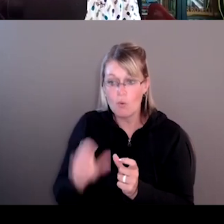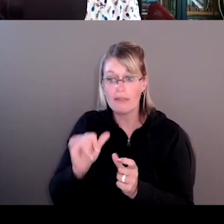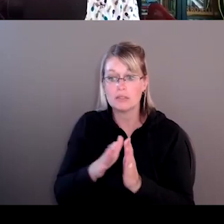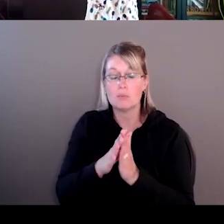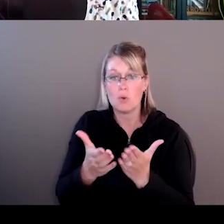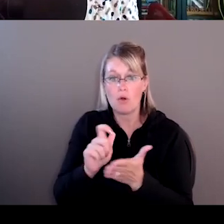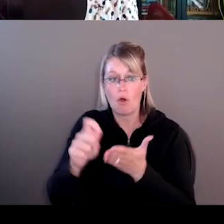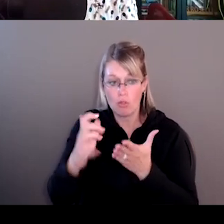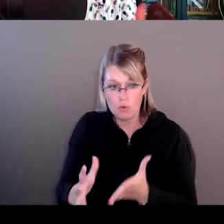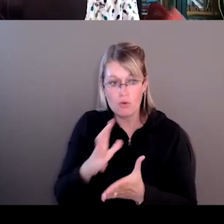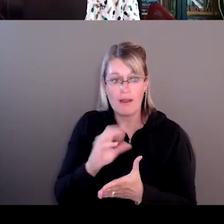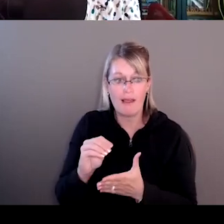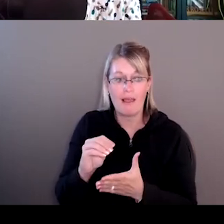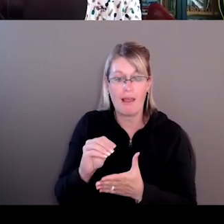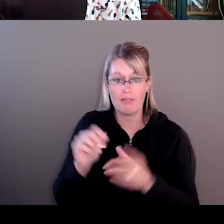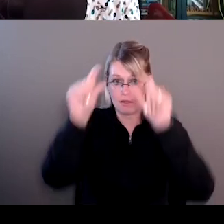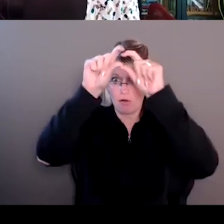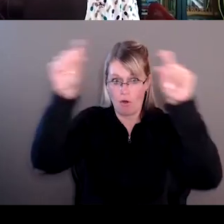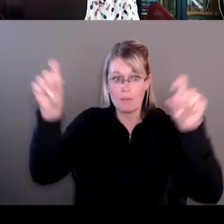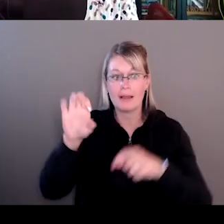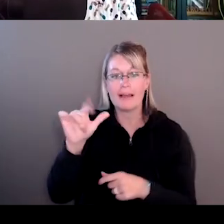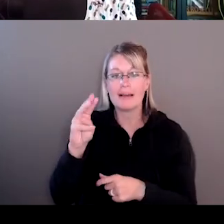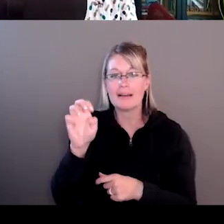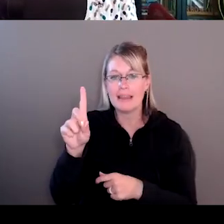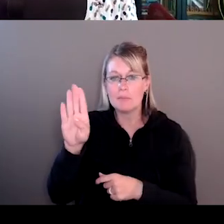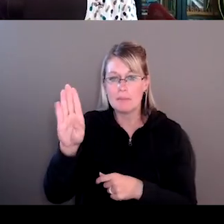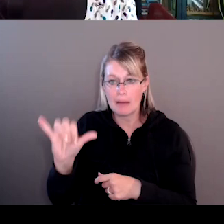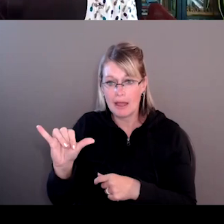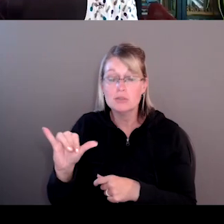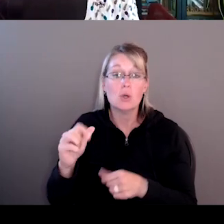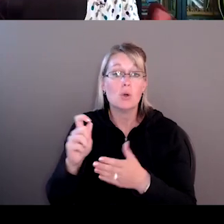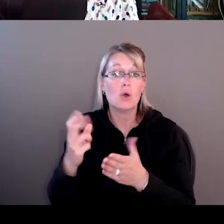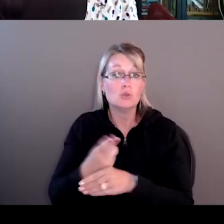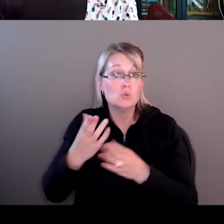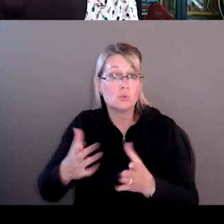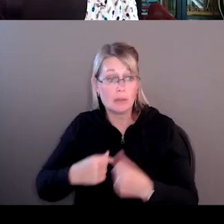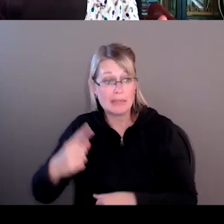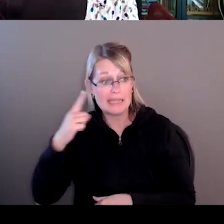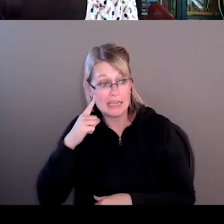and the column header which is claimed by. So a user might hear Mary Shelley claimed